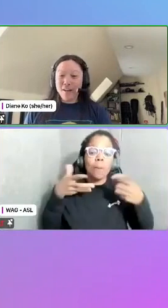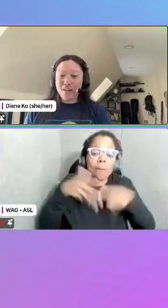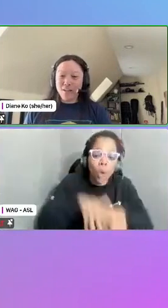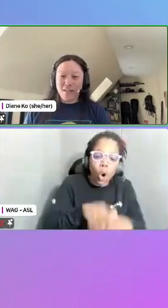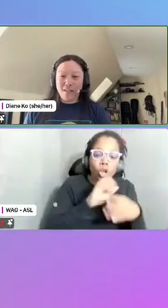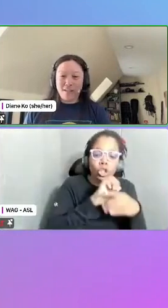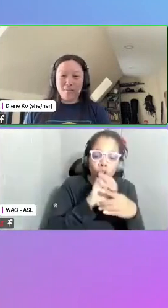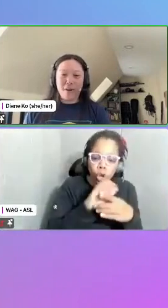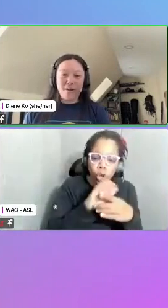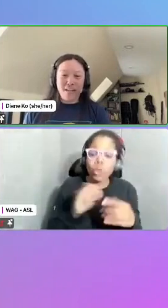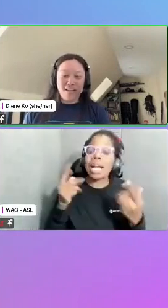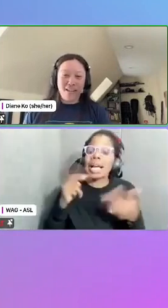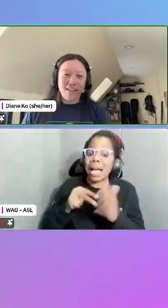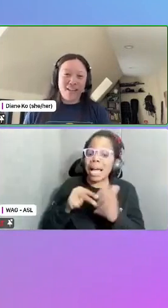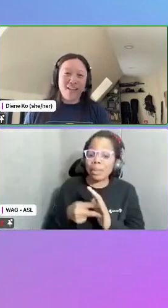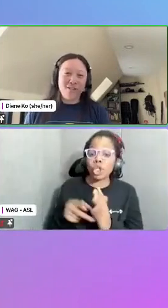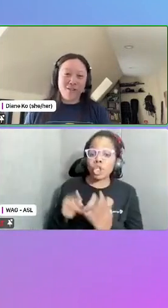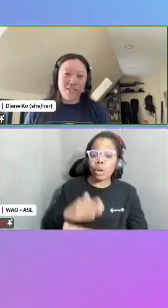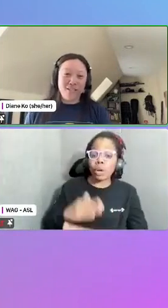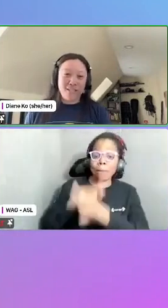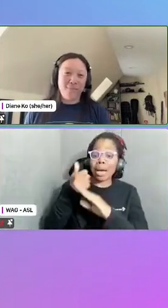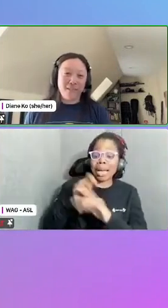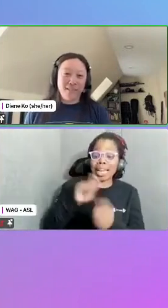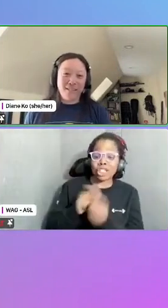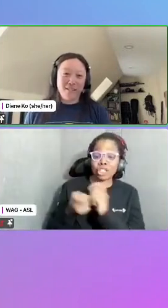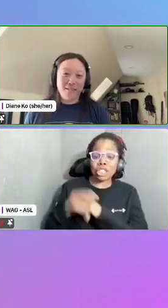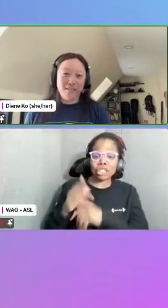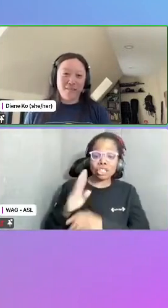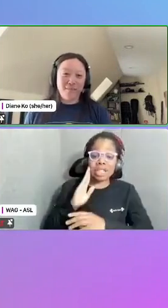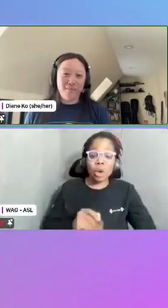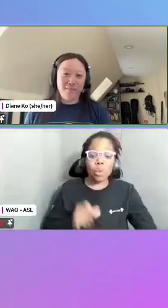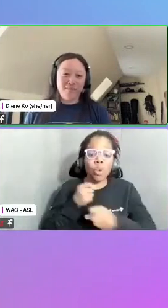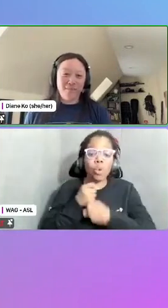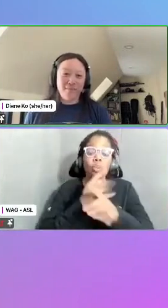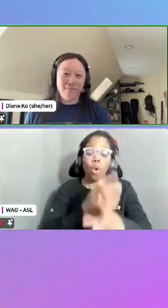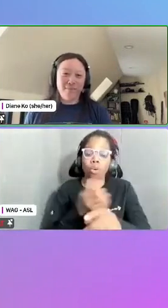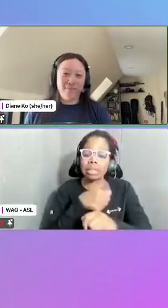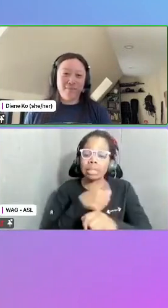content of the button element with the children prop.